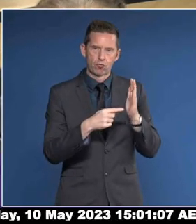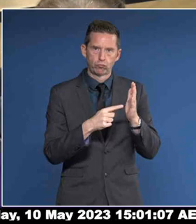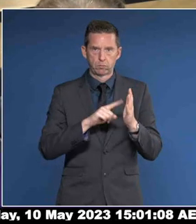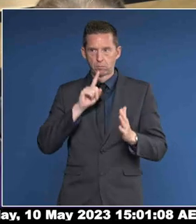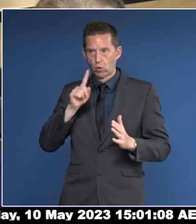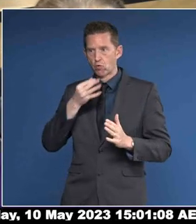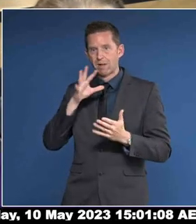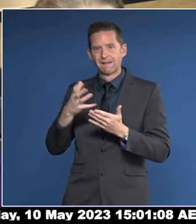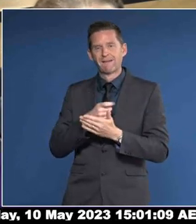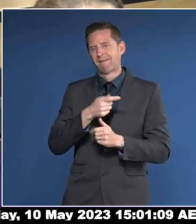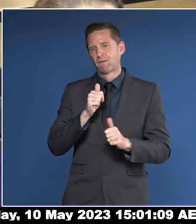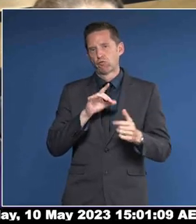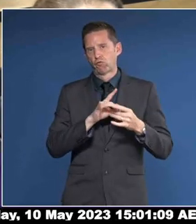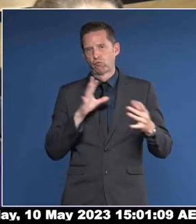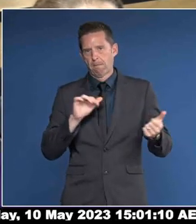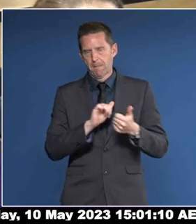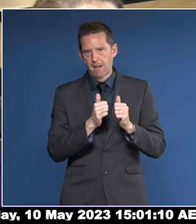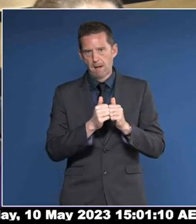partner and he believes that she had made a vexatious complaint.